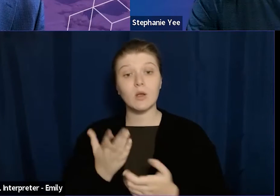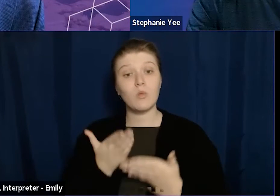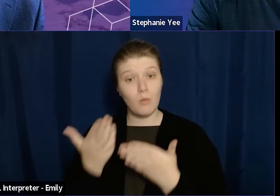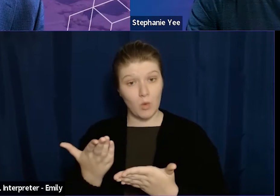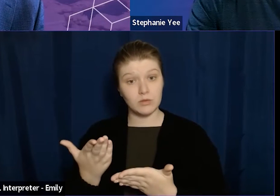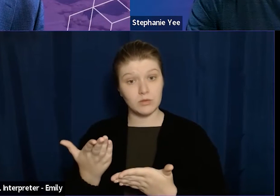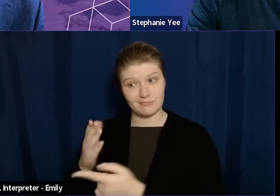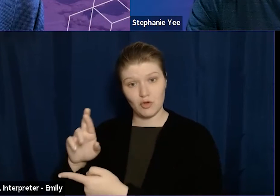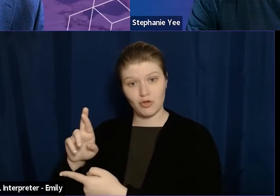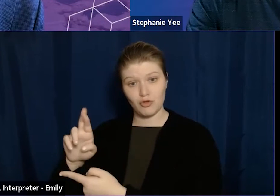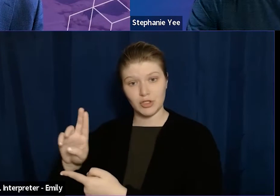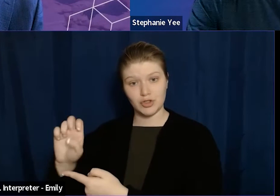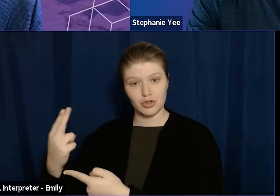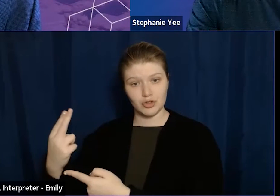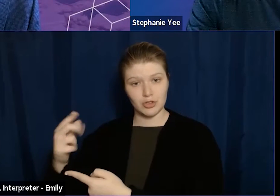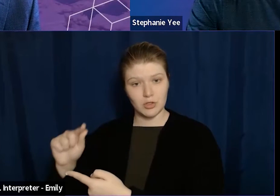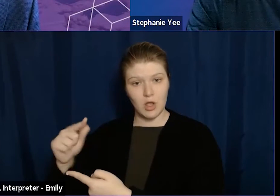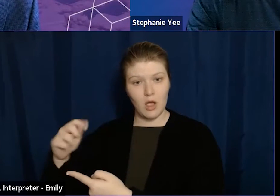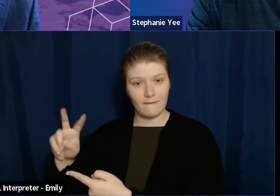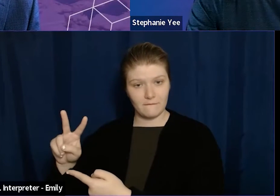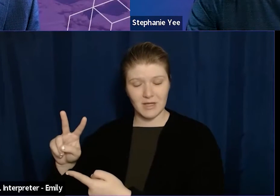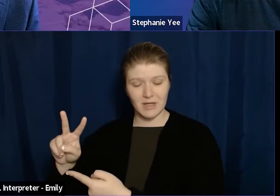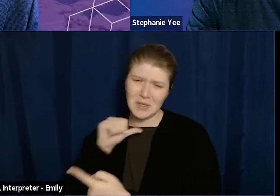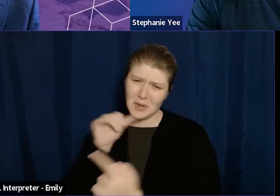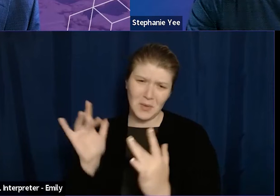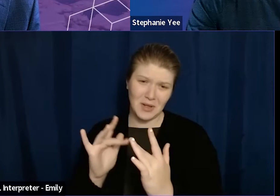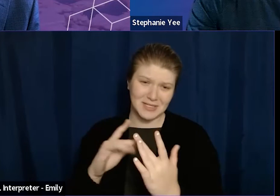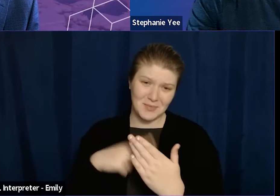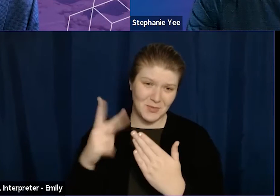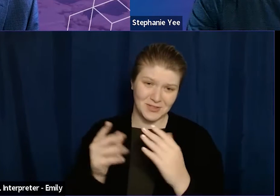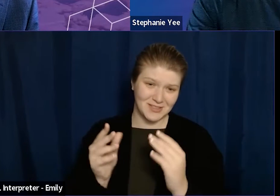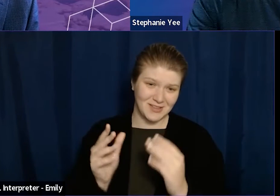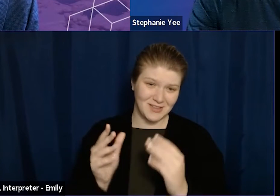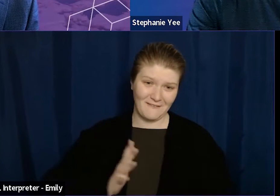I would not contact the program officer. You want to get in touch with the NSF help desk.